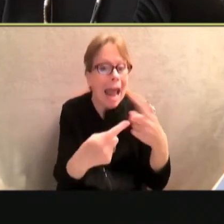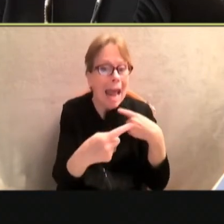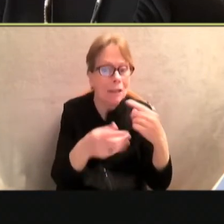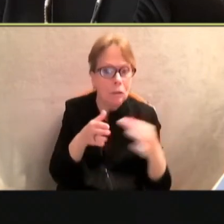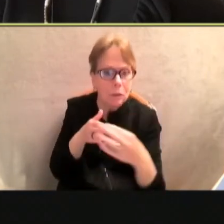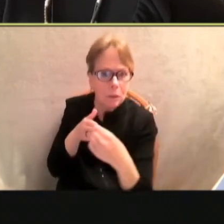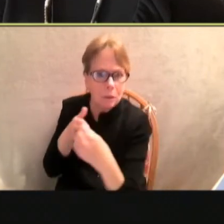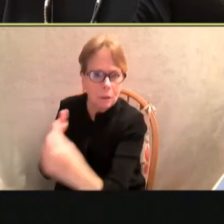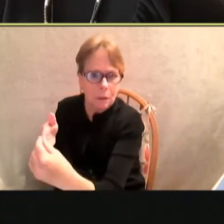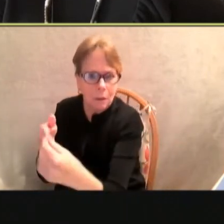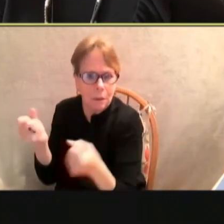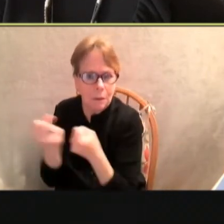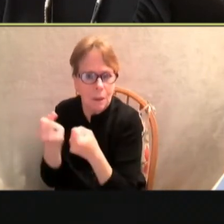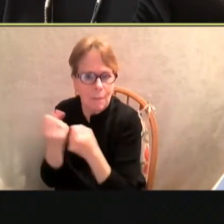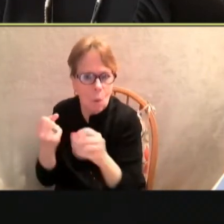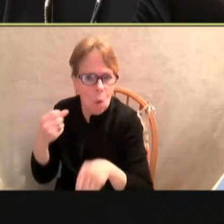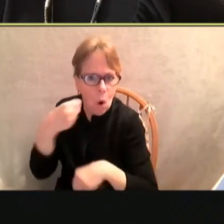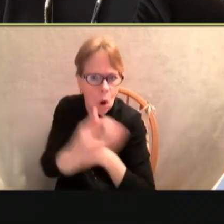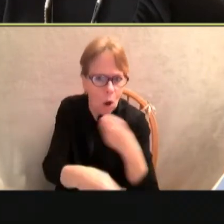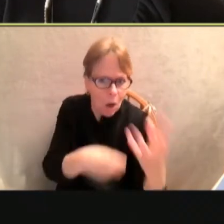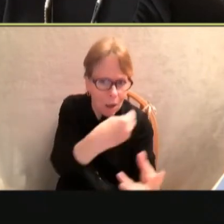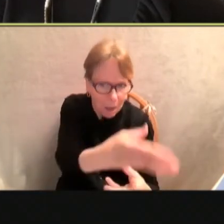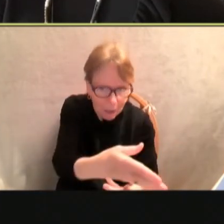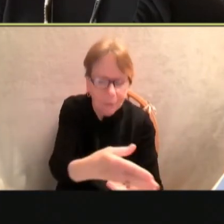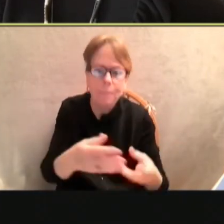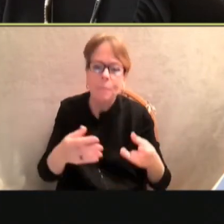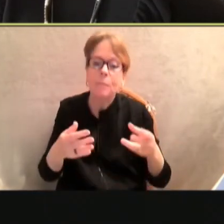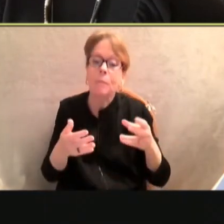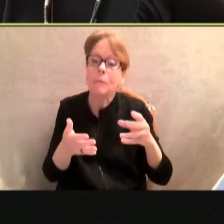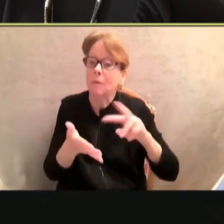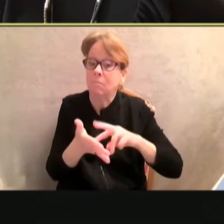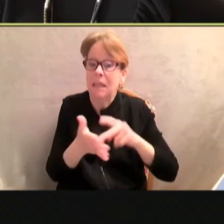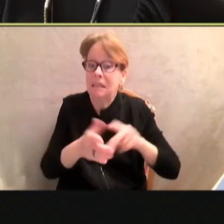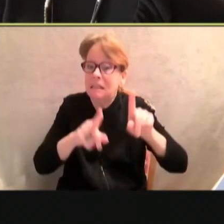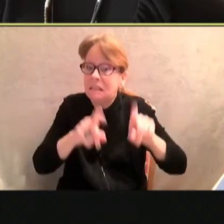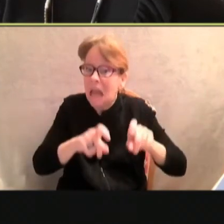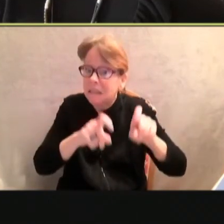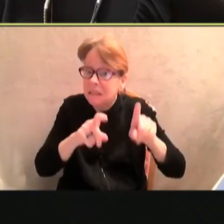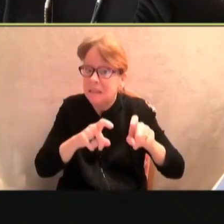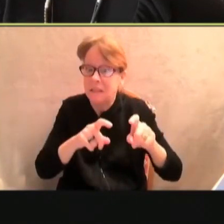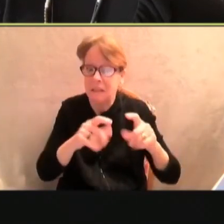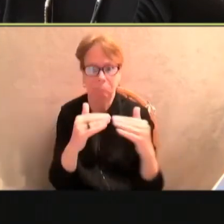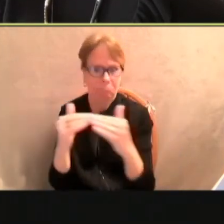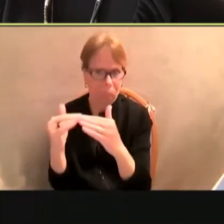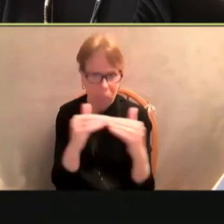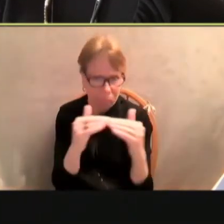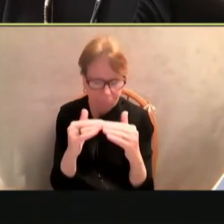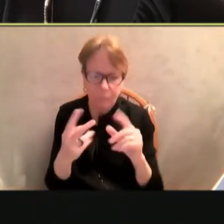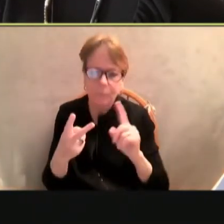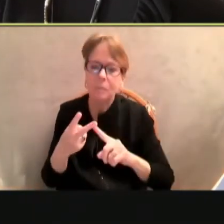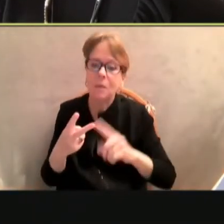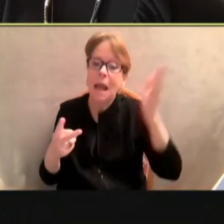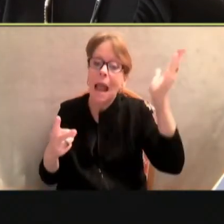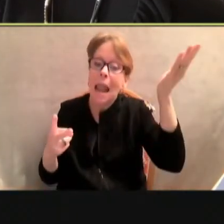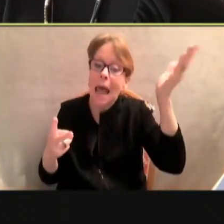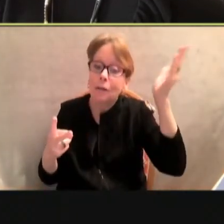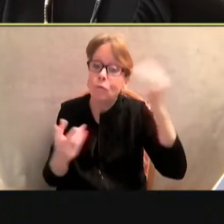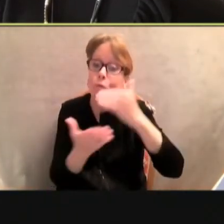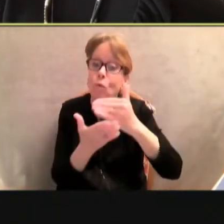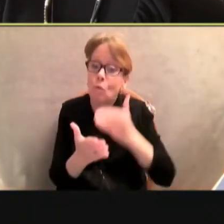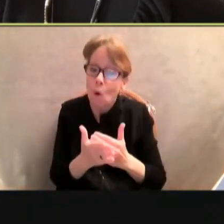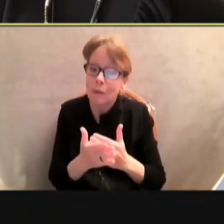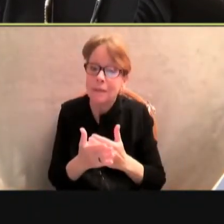equal access to examinations, but equal access to lectures and courses and so on. With regard